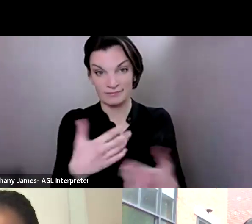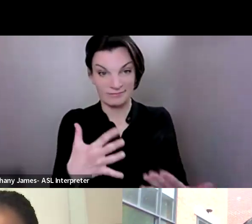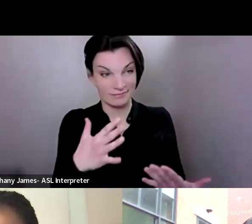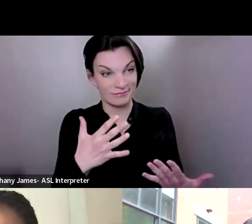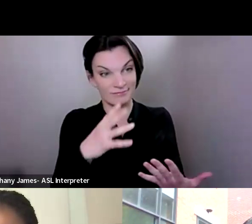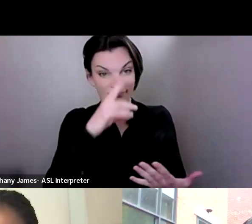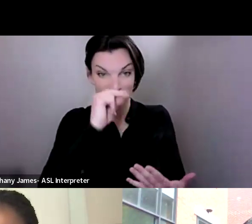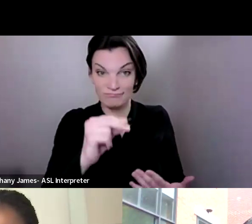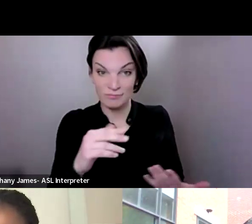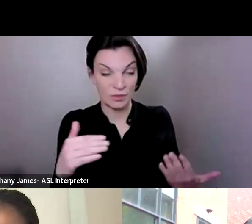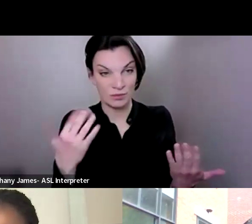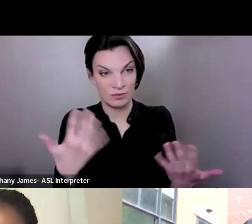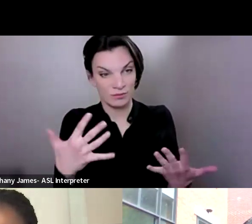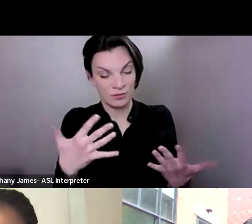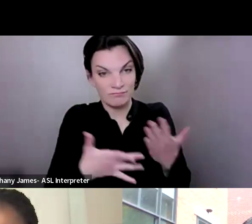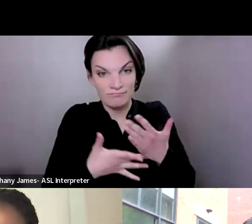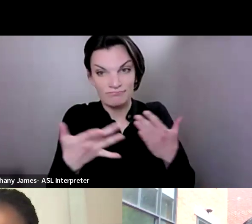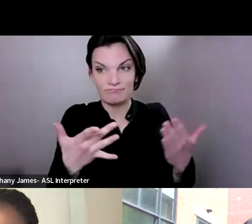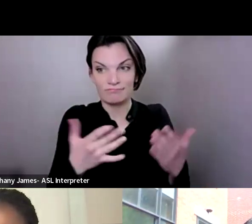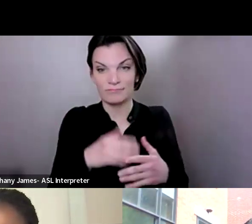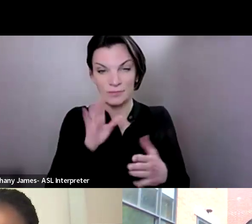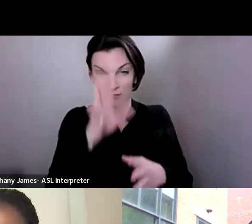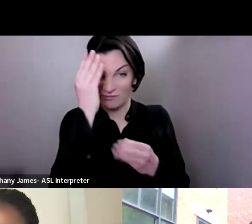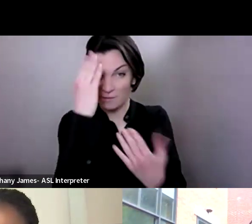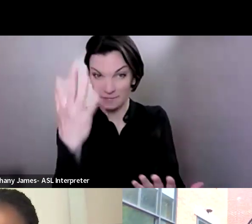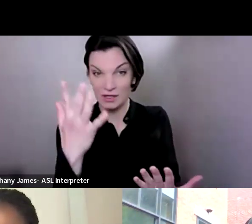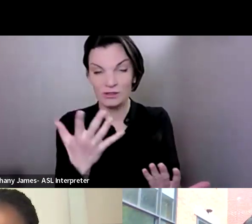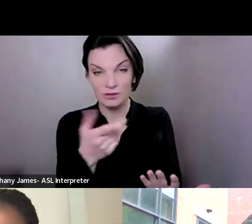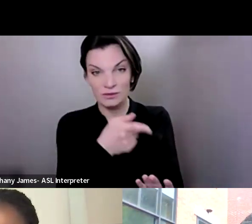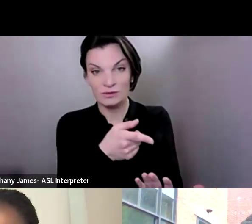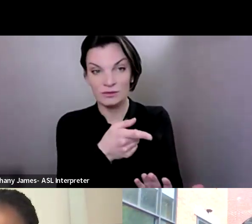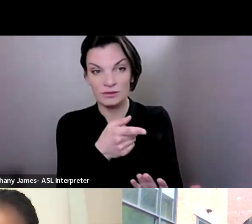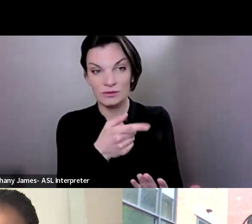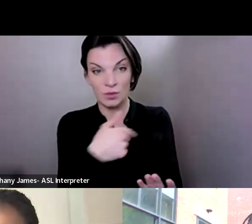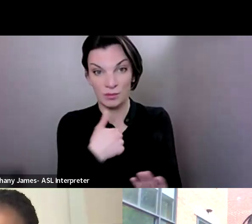And, it's exciting because some of the information that, you know, we'll be putting on the website no